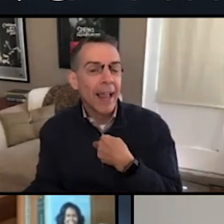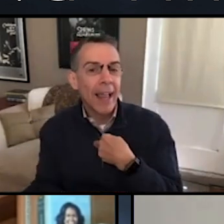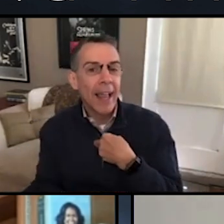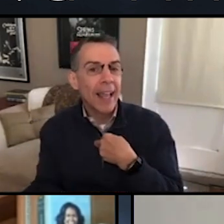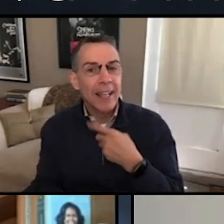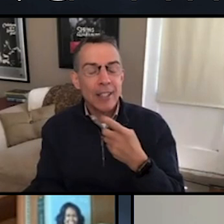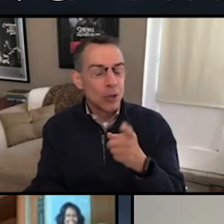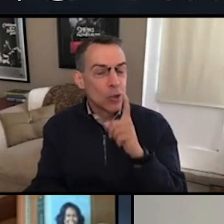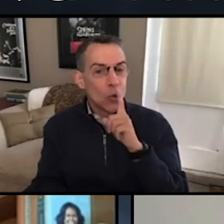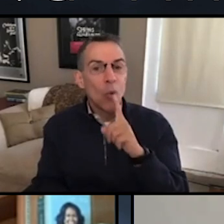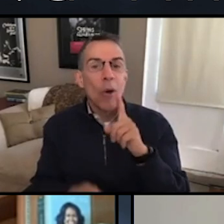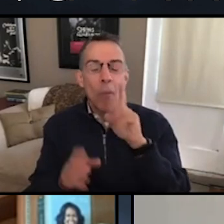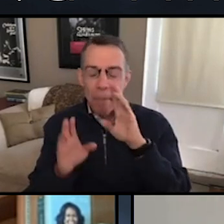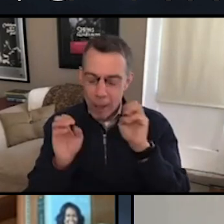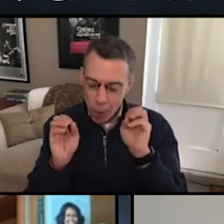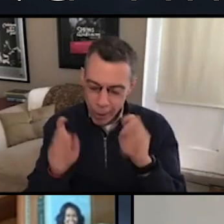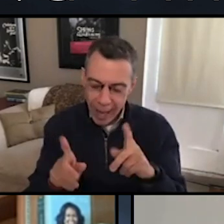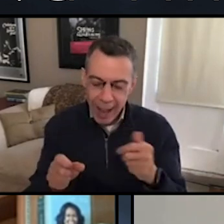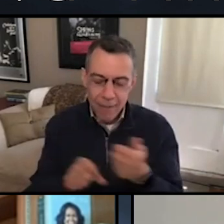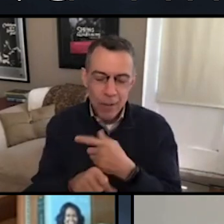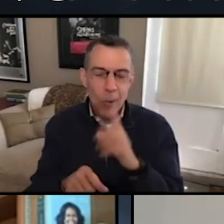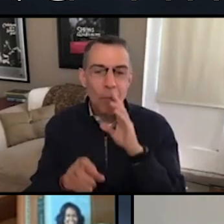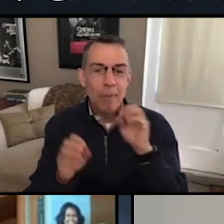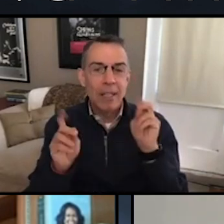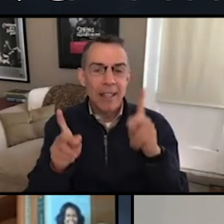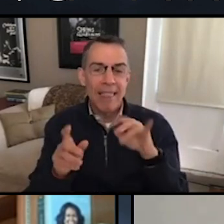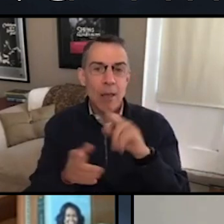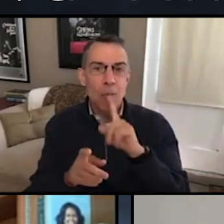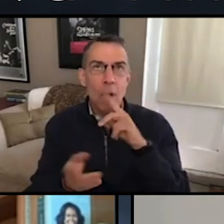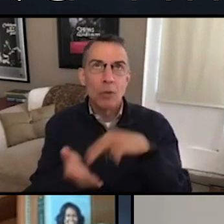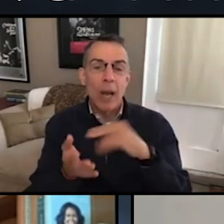okay. Those are the things that really stood out to a lot of people. Robert's